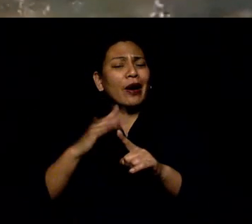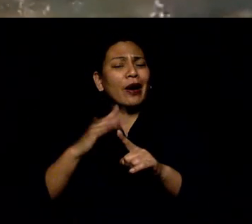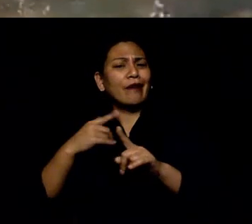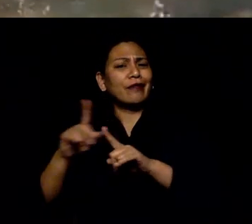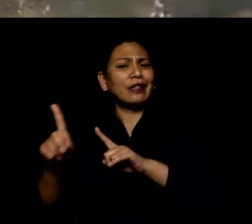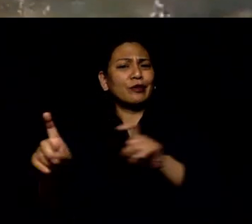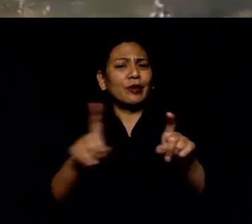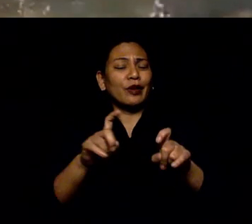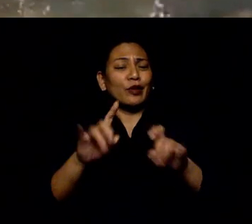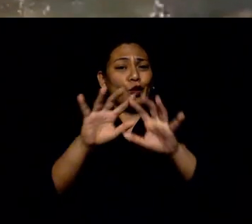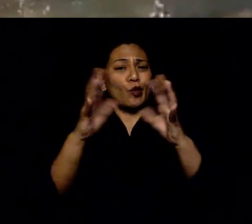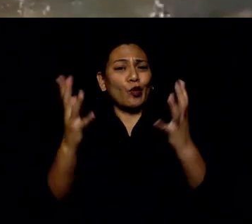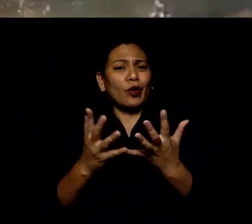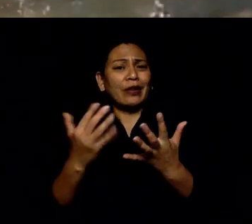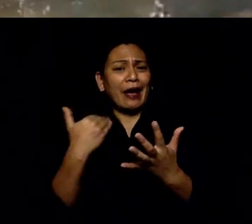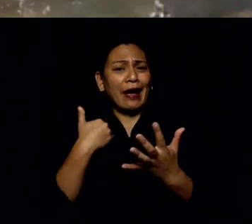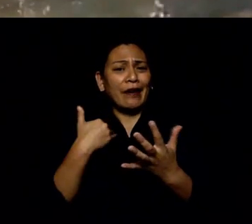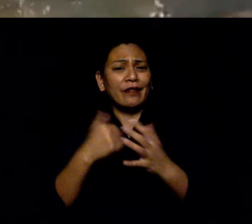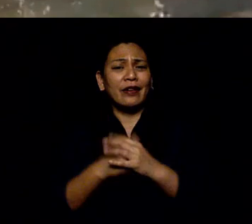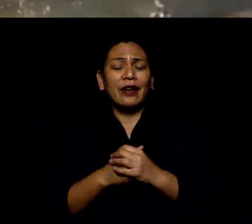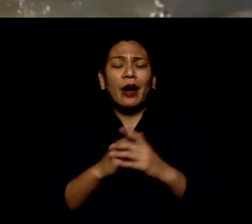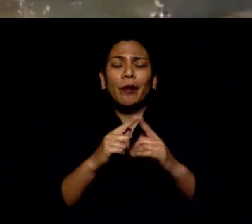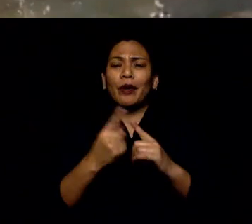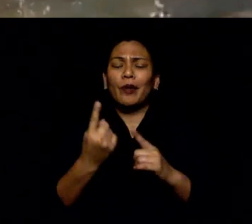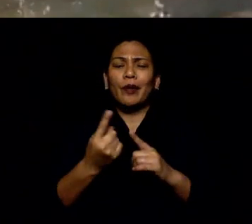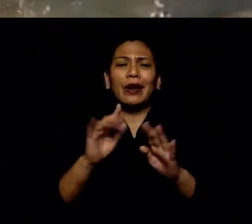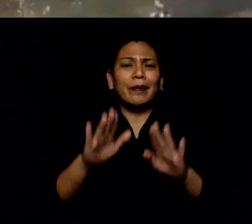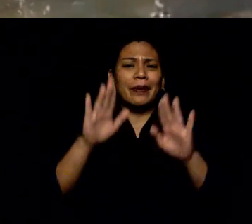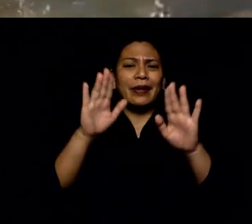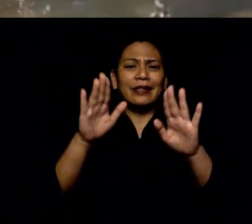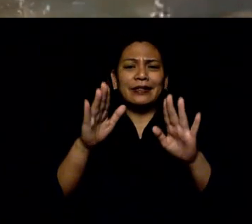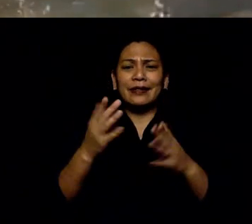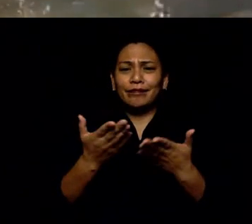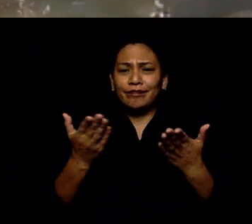And the really amazing thing is, let's say you have a single mom who, uh, under.